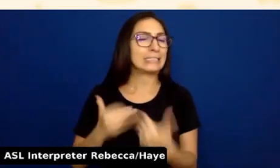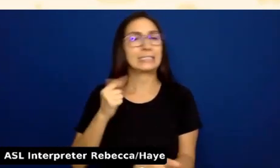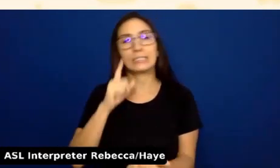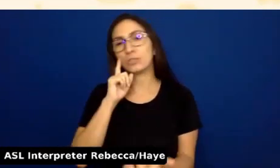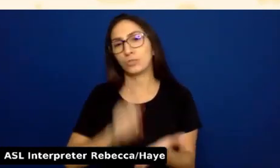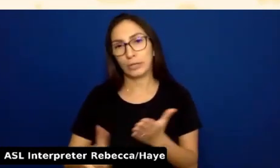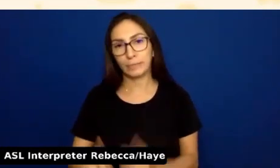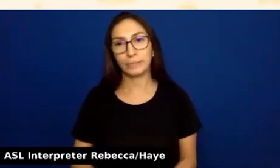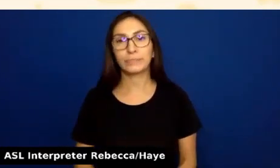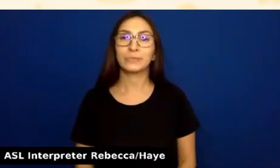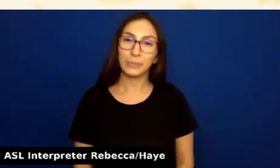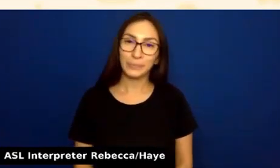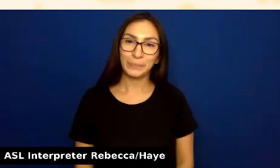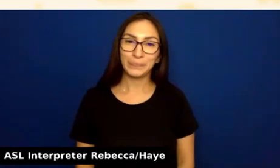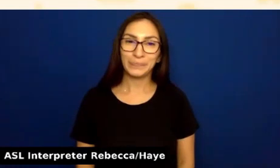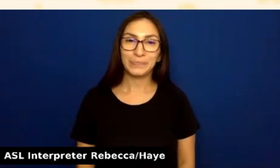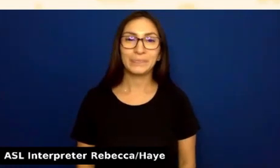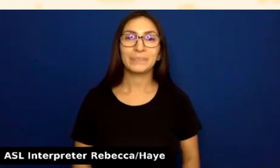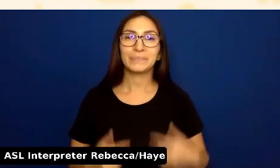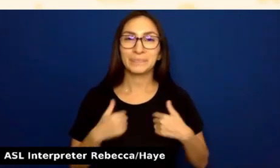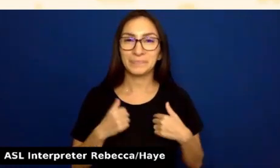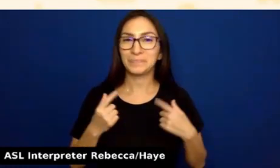So, I am actually going to do this in a separate browser window